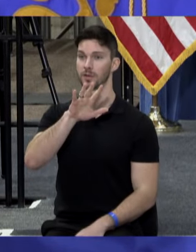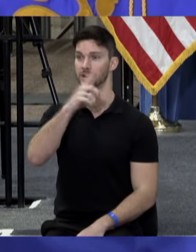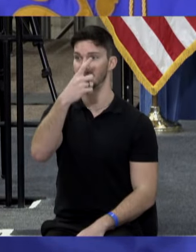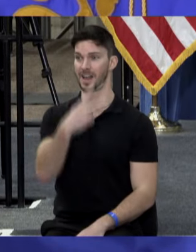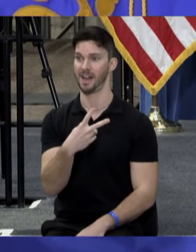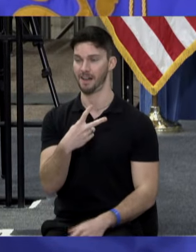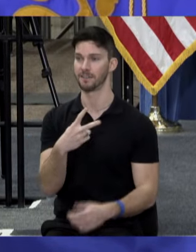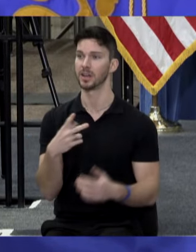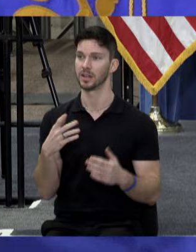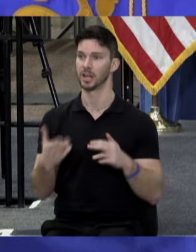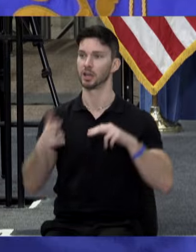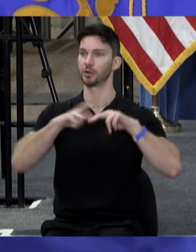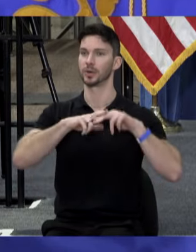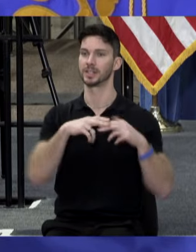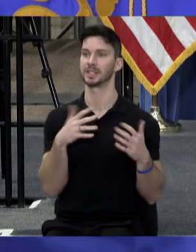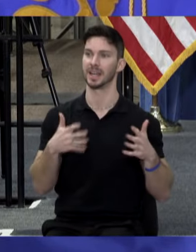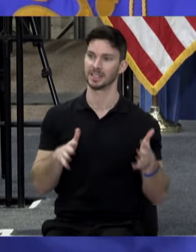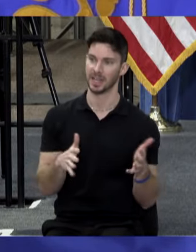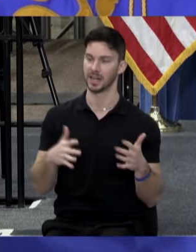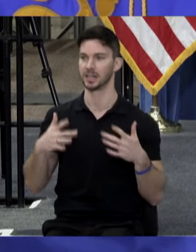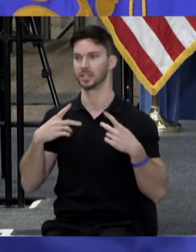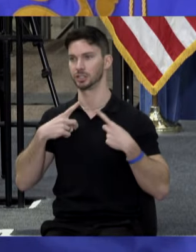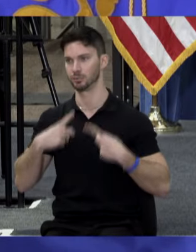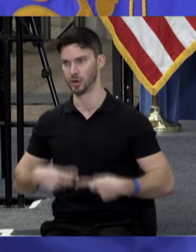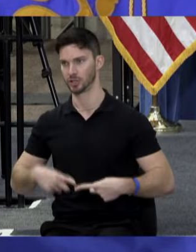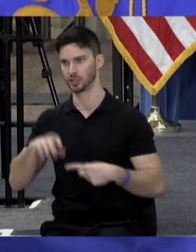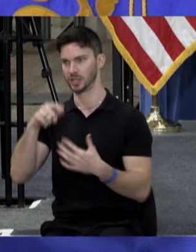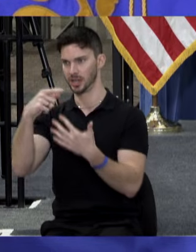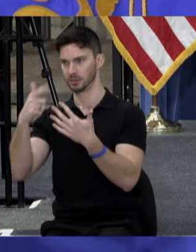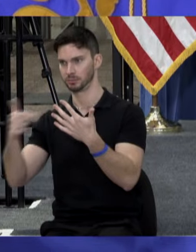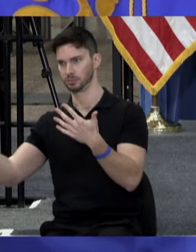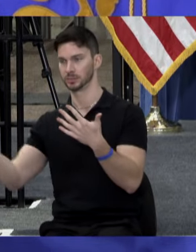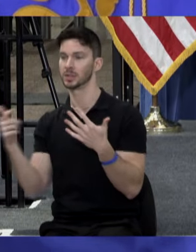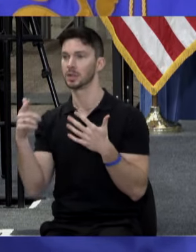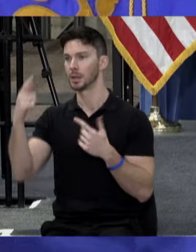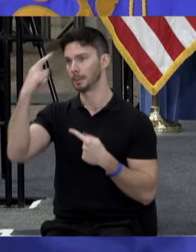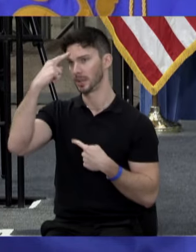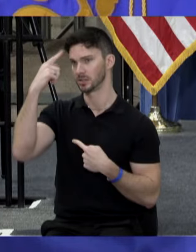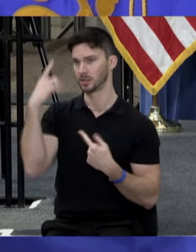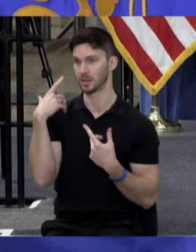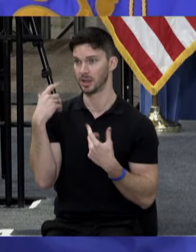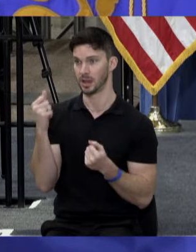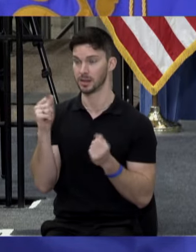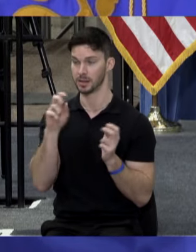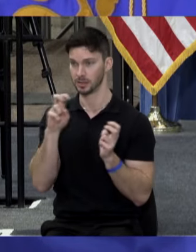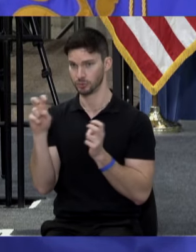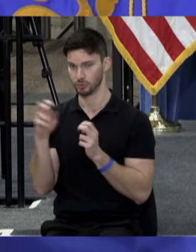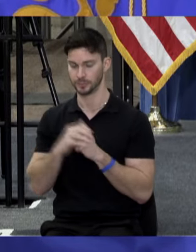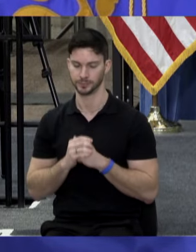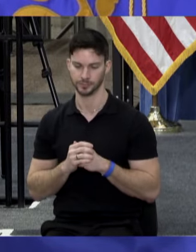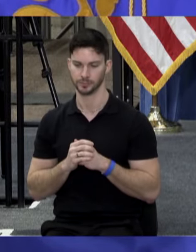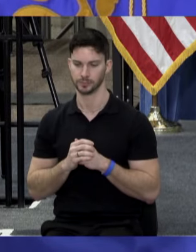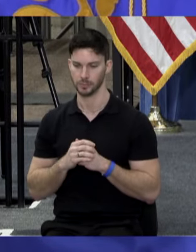depression, and other mental health issues just in this past year. We already face a nationwide